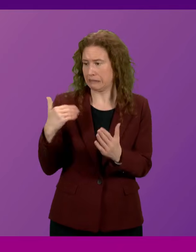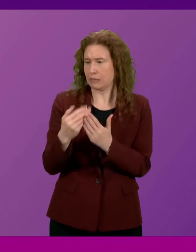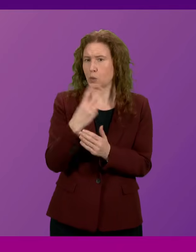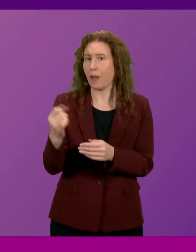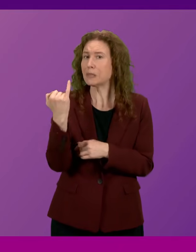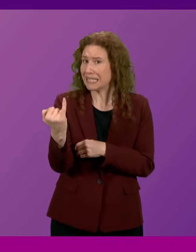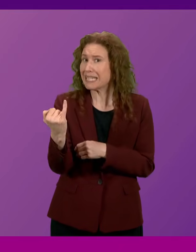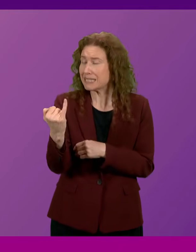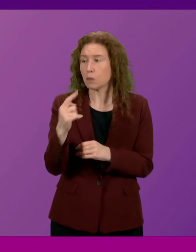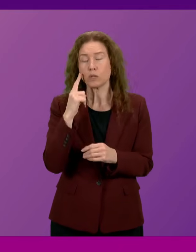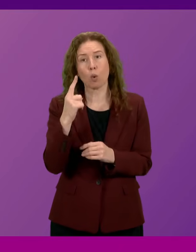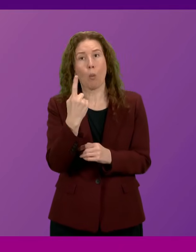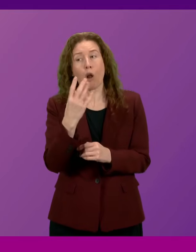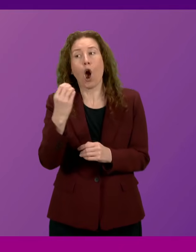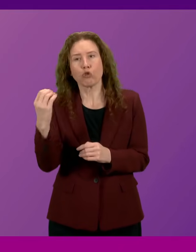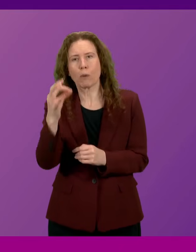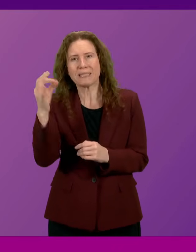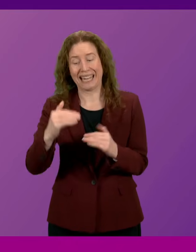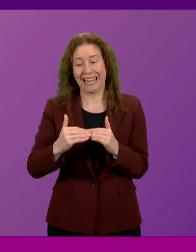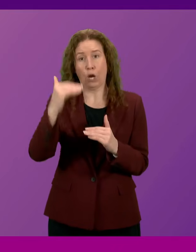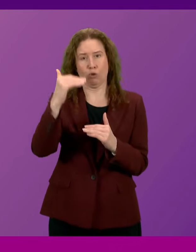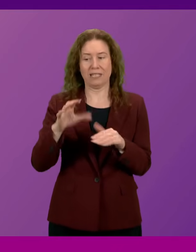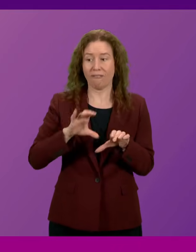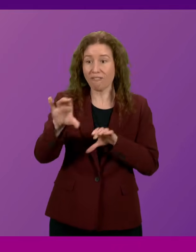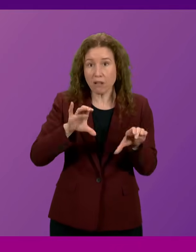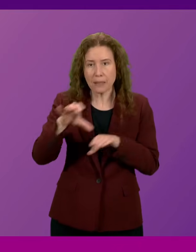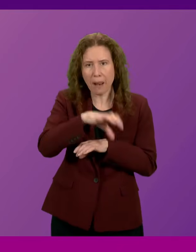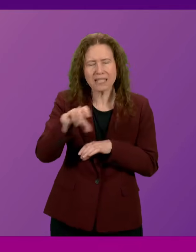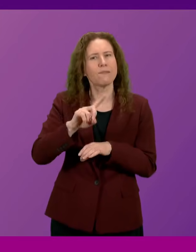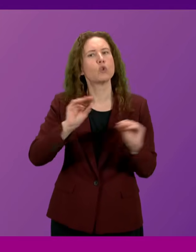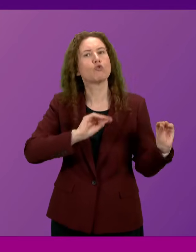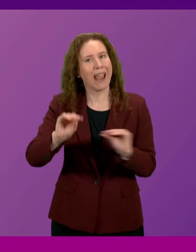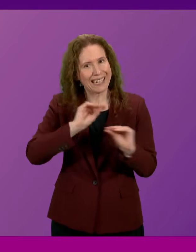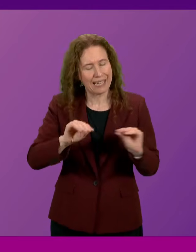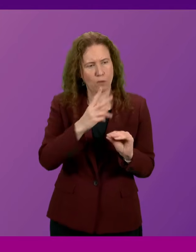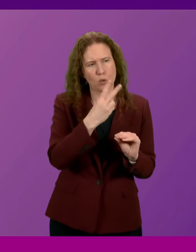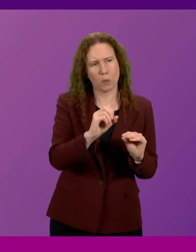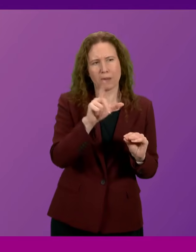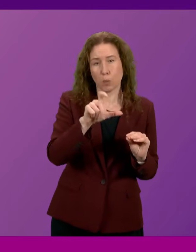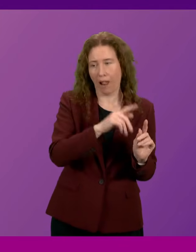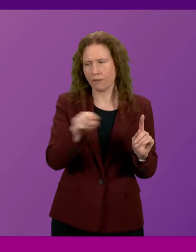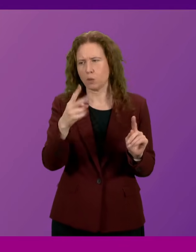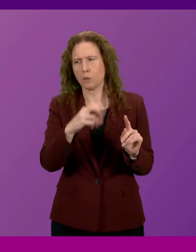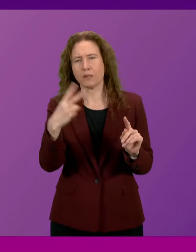and we saw a 100 per cent increase in funded places for training between 2012 and 2022.